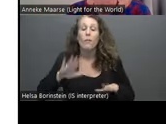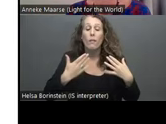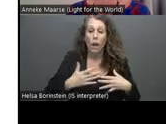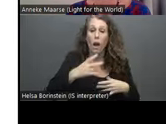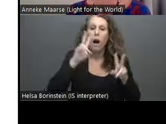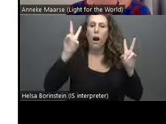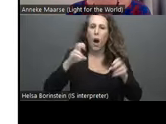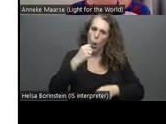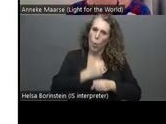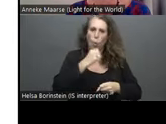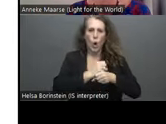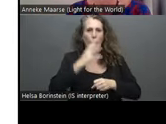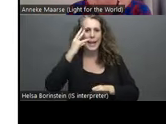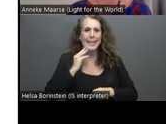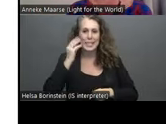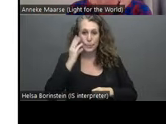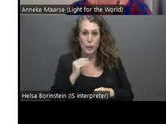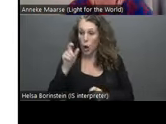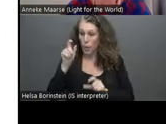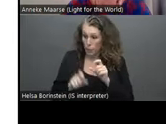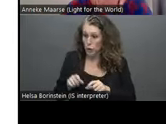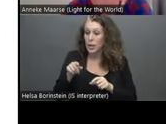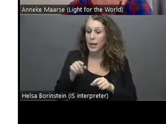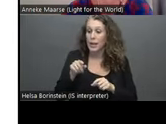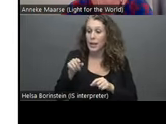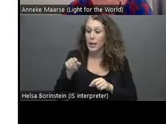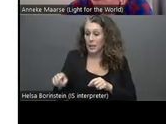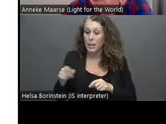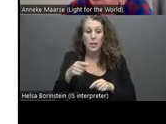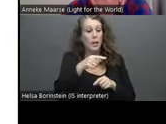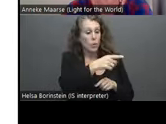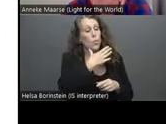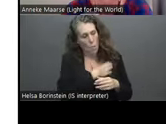we have learned that that is very helpful to build disability confidence, where our